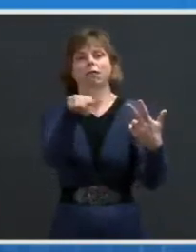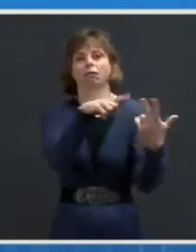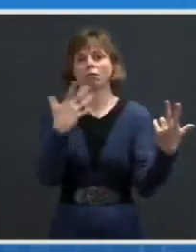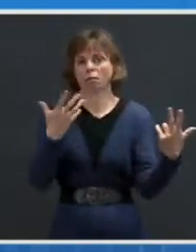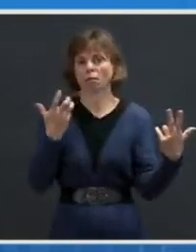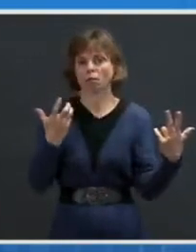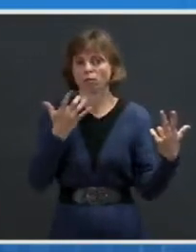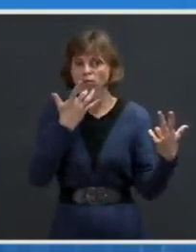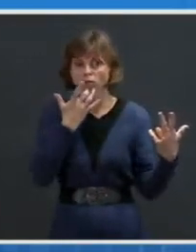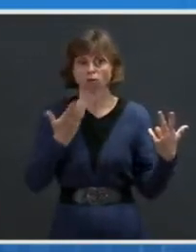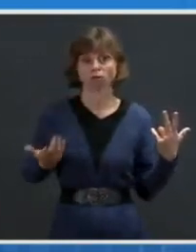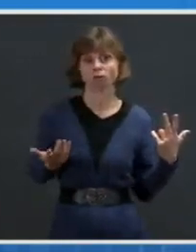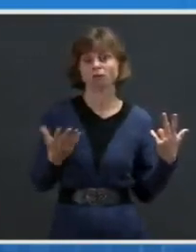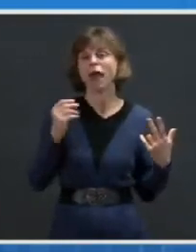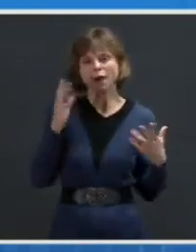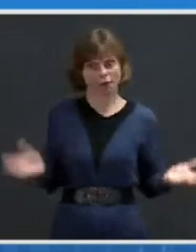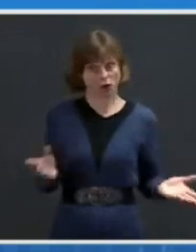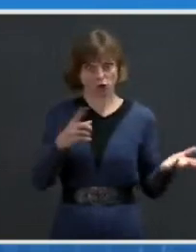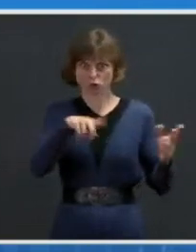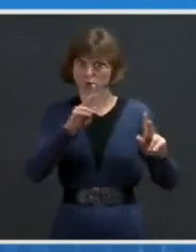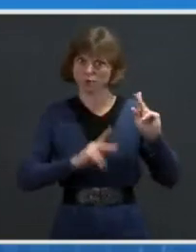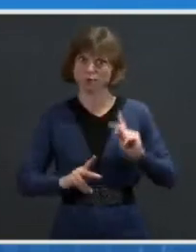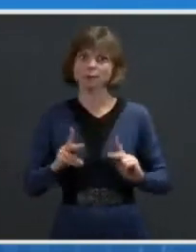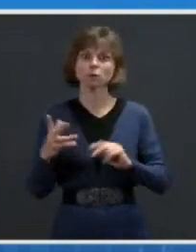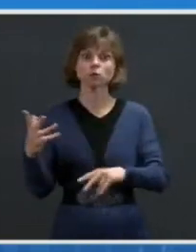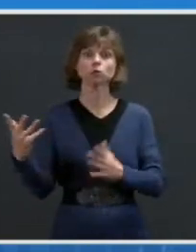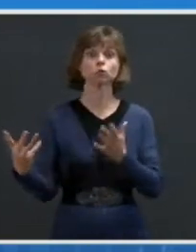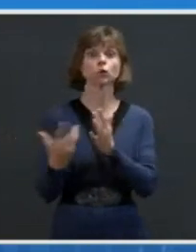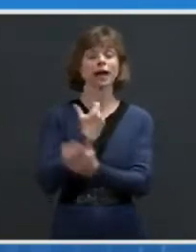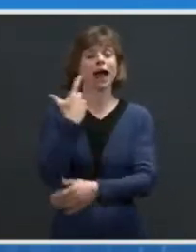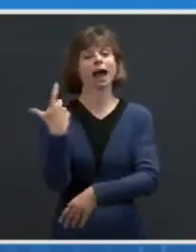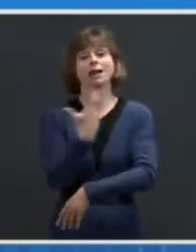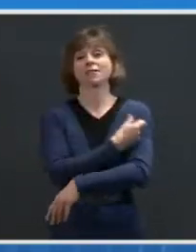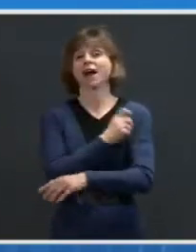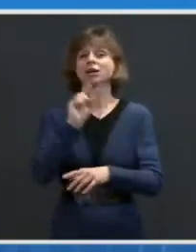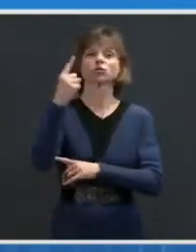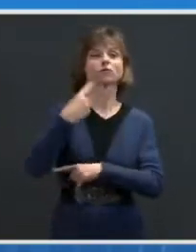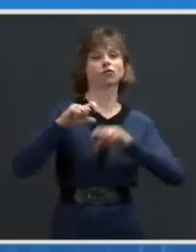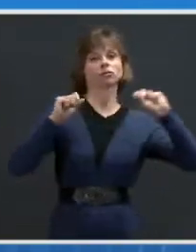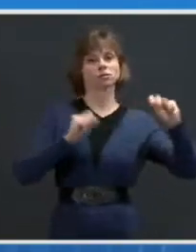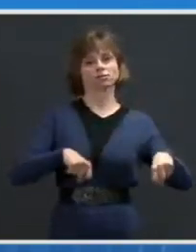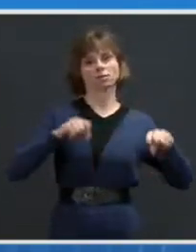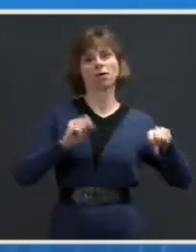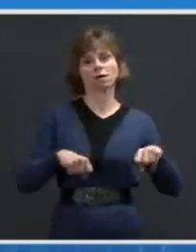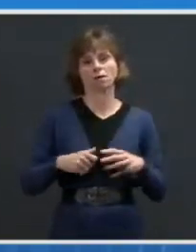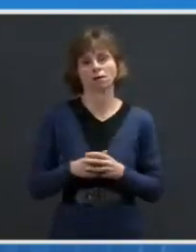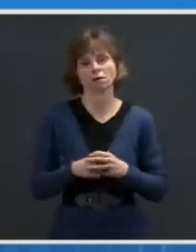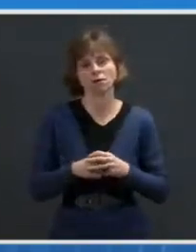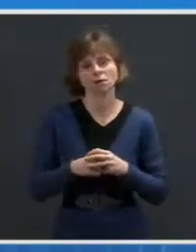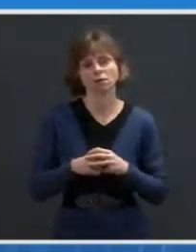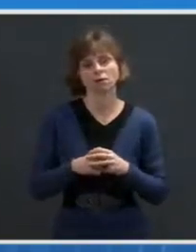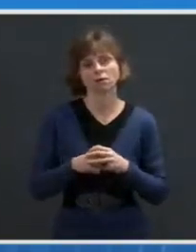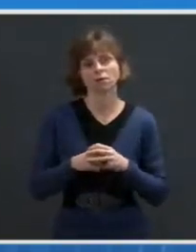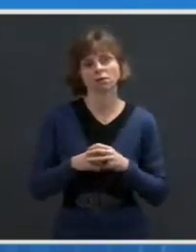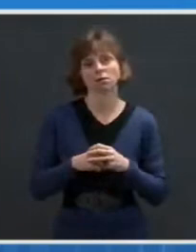SHOW A PREFERENCE. THEY SAY THAT INDIVIDUALS CAN GET ANY OF THE ACIP